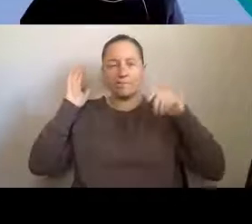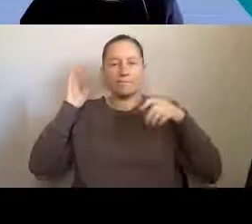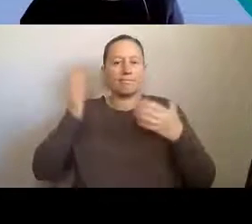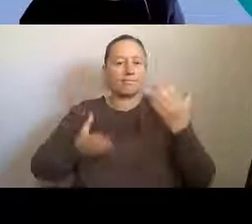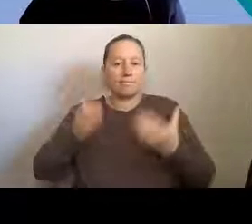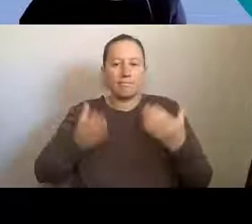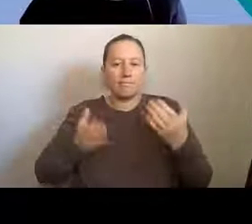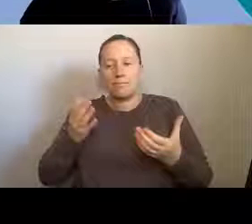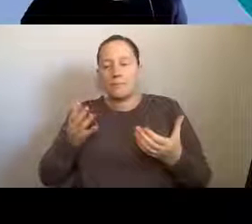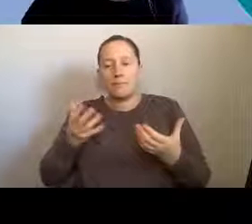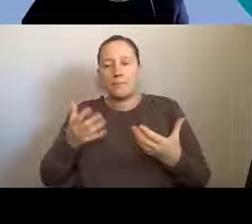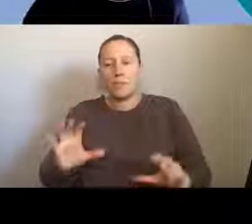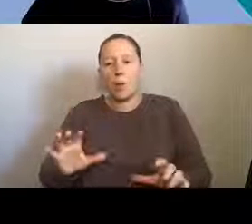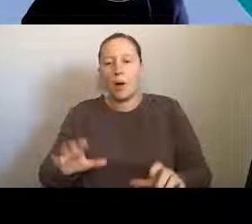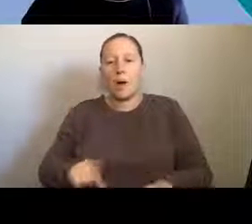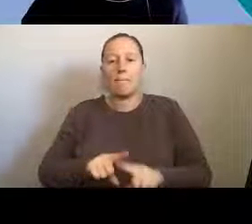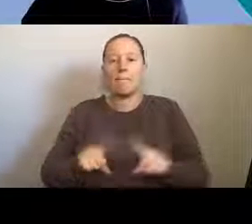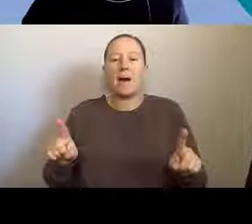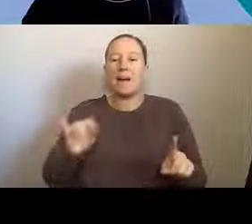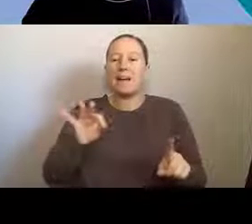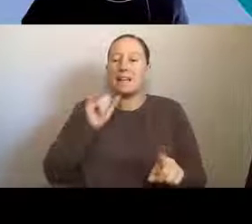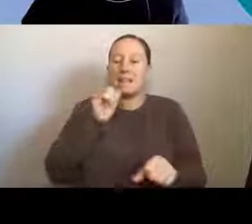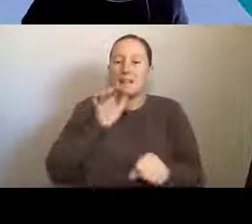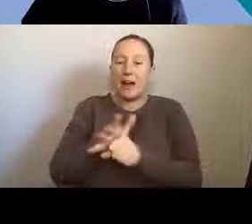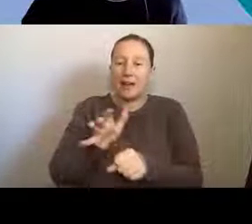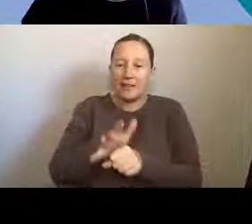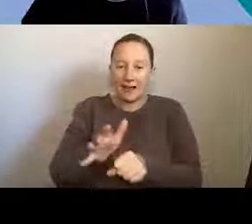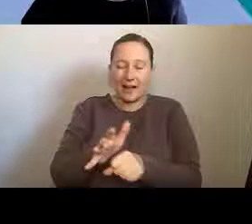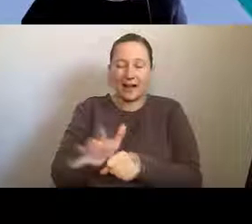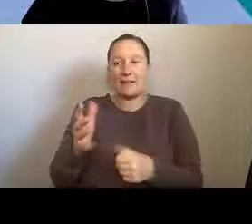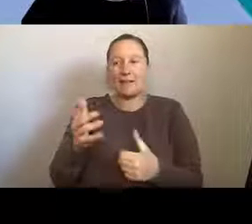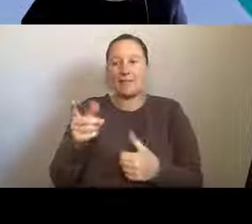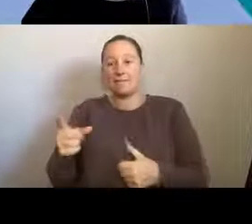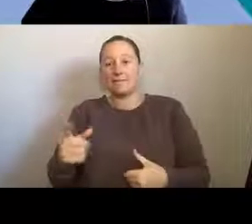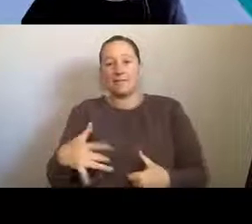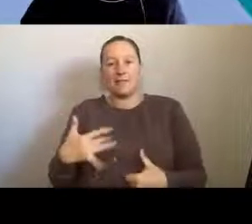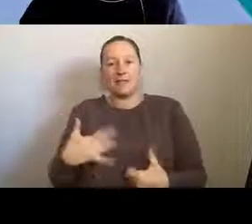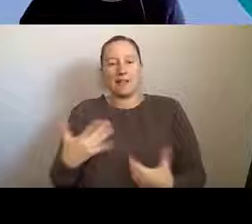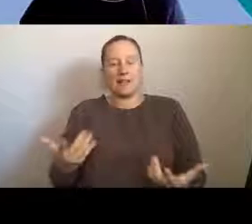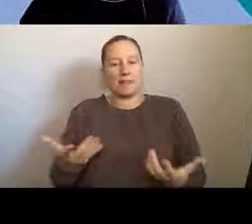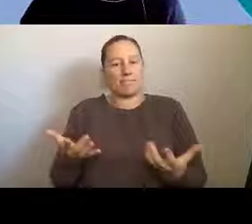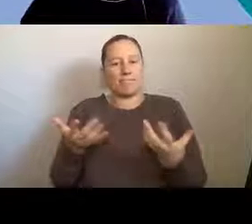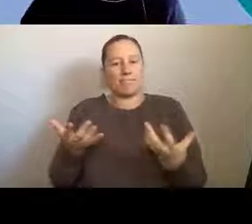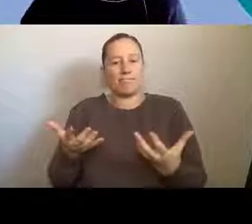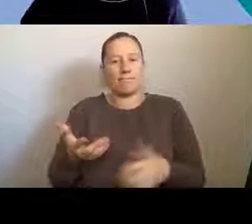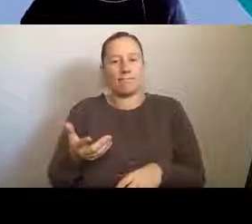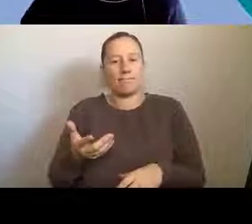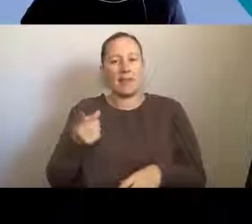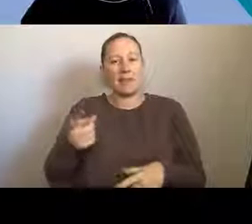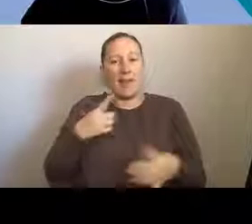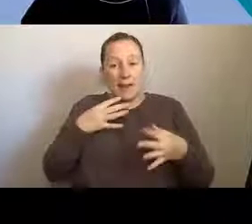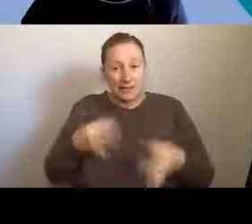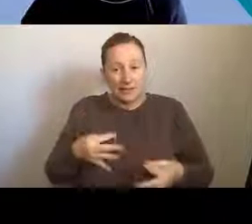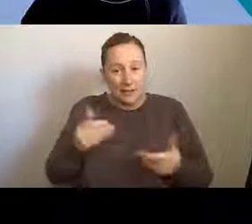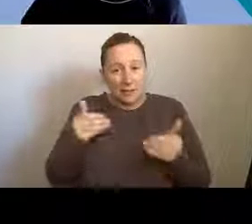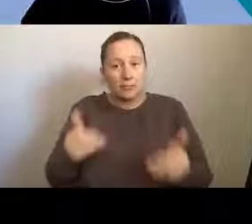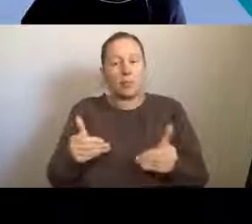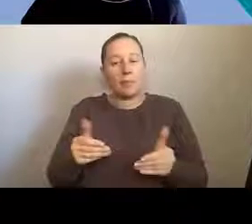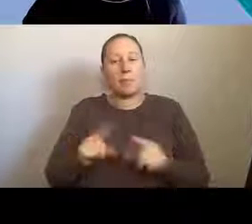but an insufficient amount of detail may result in a participant making a decision without all the relevant facts in mind.